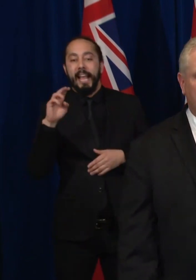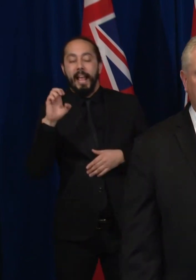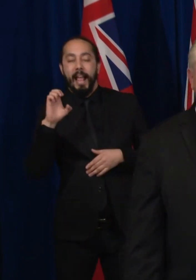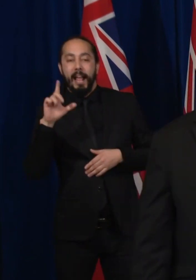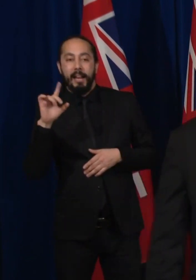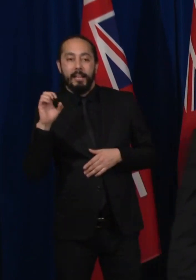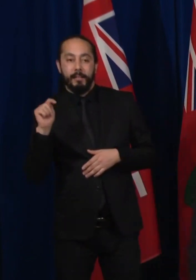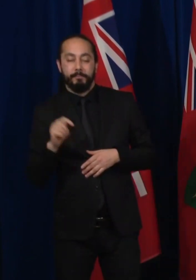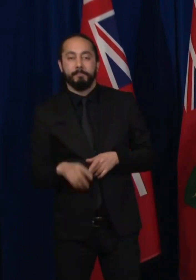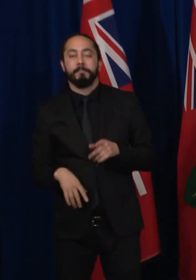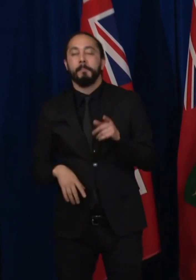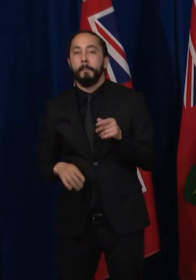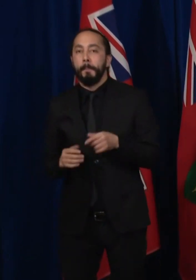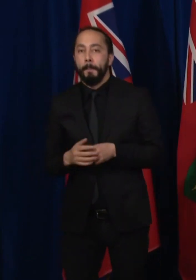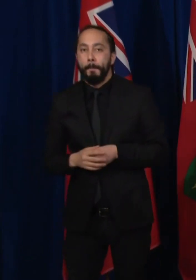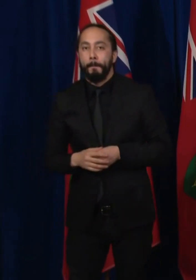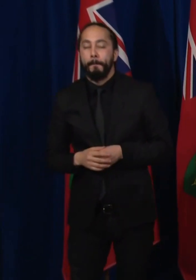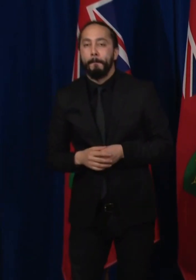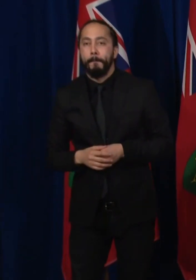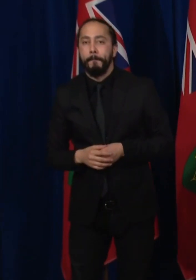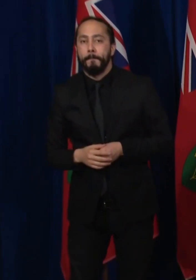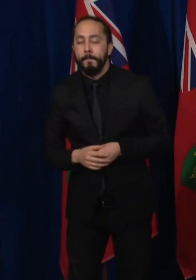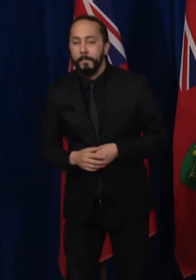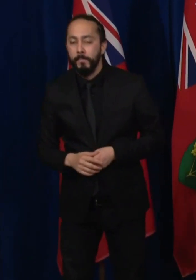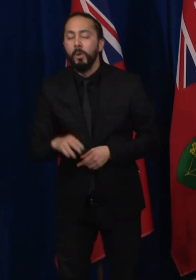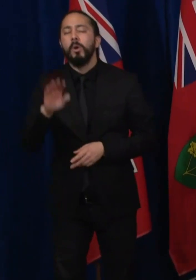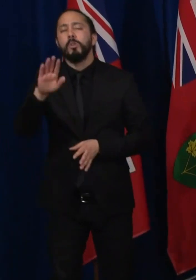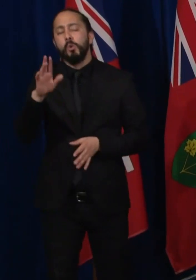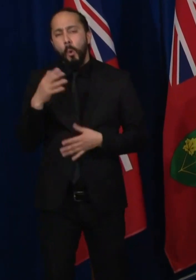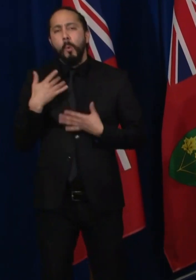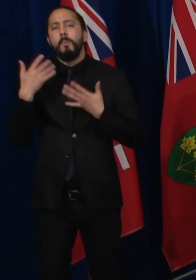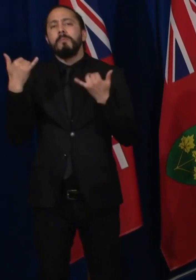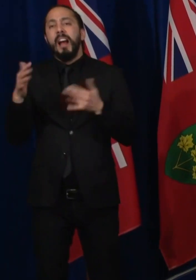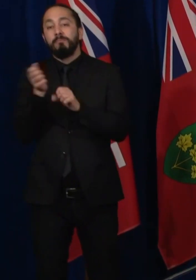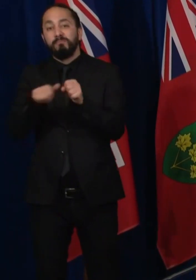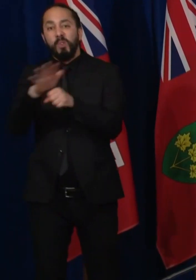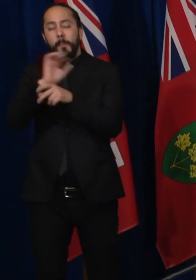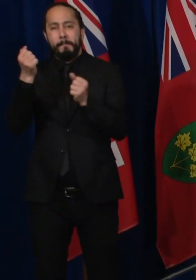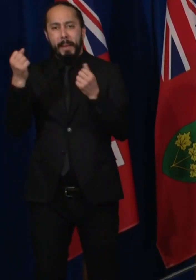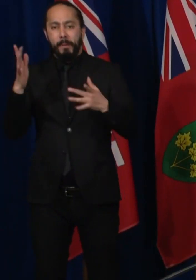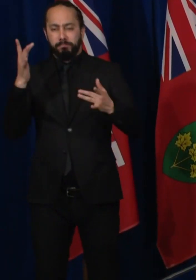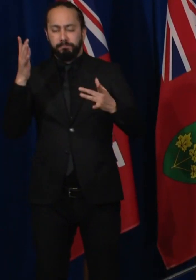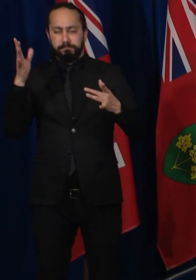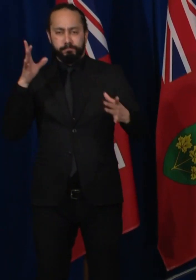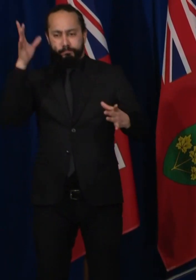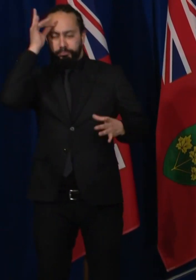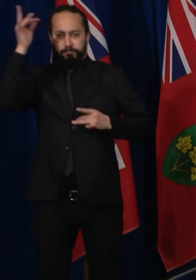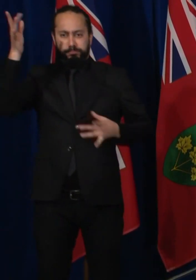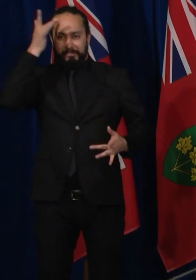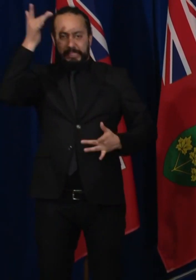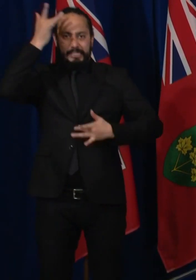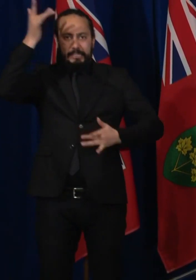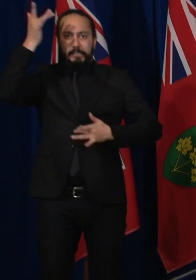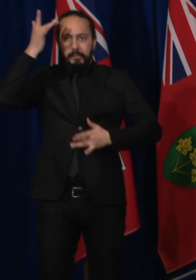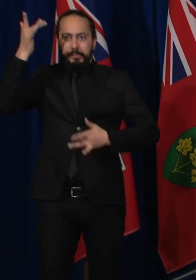health mercies minister minister. As more people require.hospitalization, how should doctors prioritize care in your view?